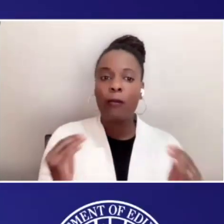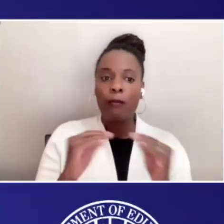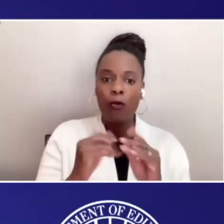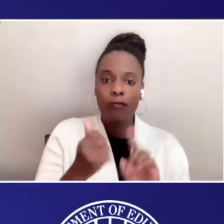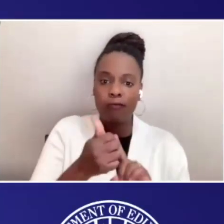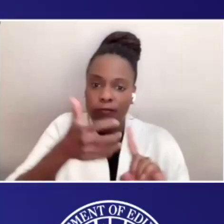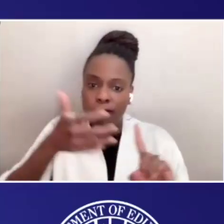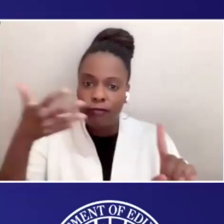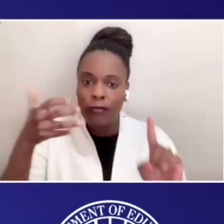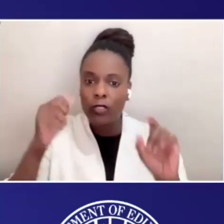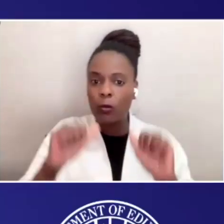understand your rationale.